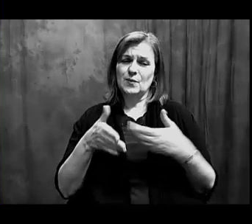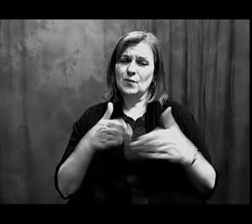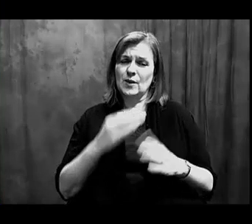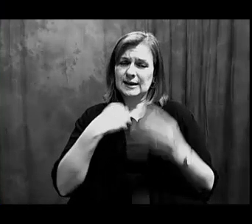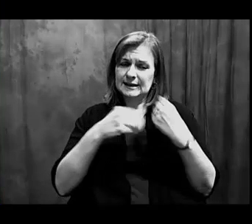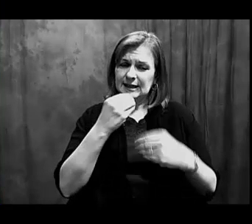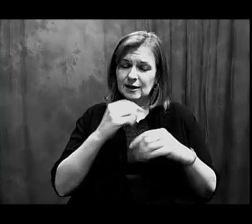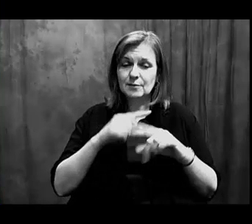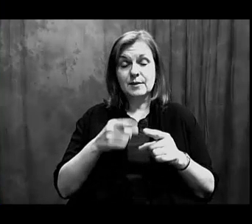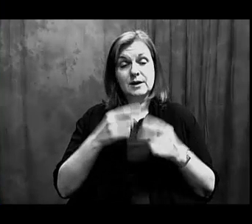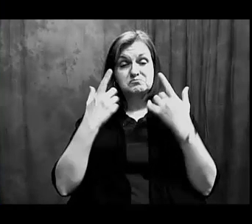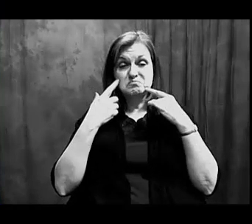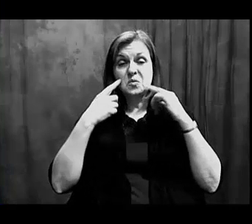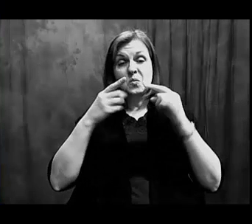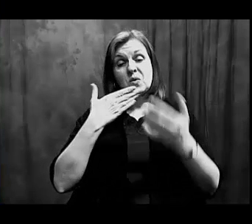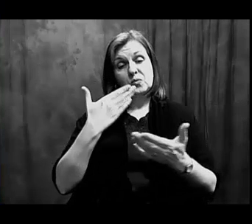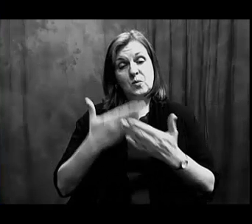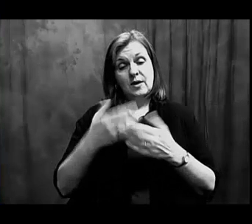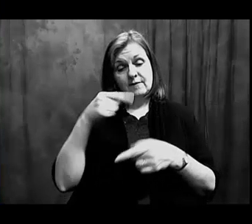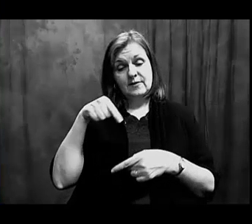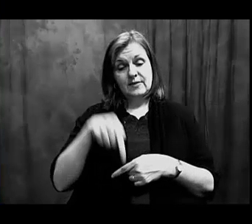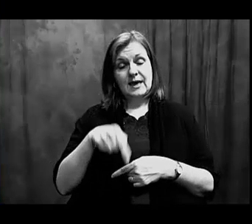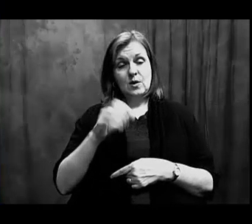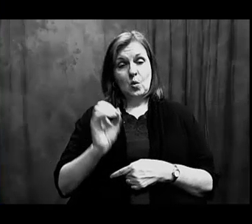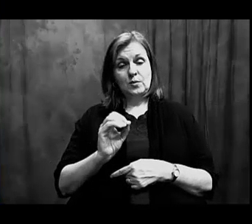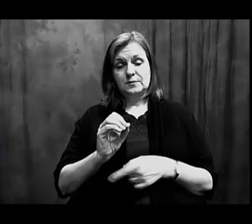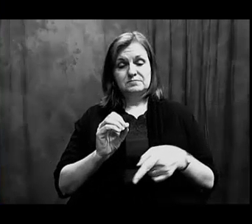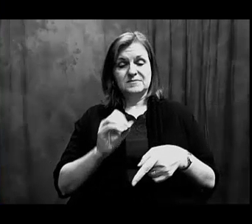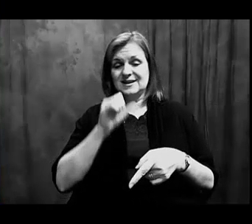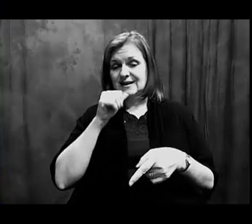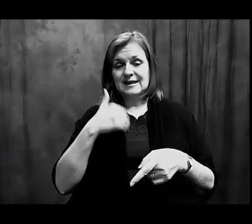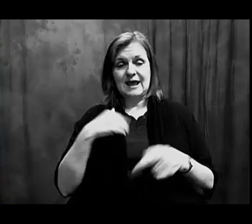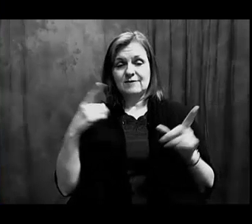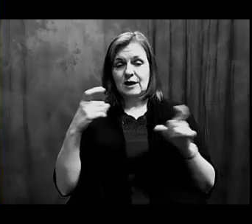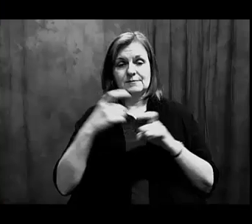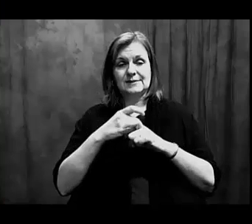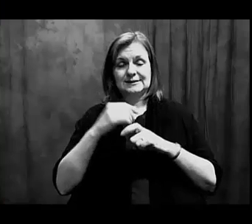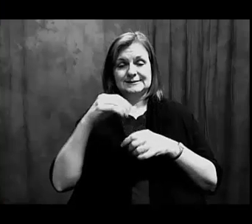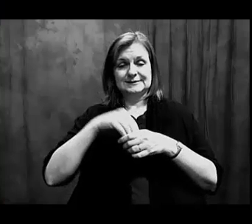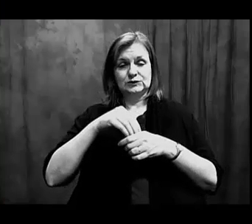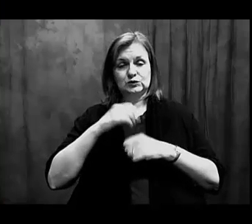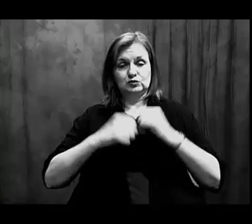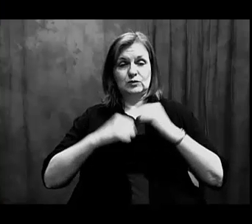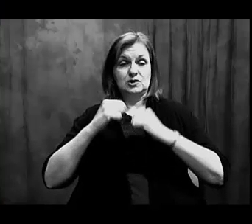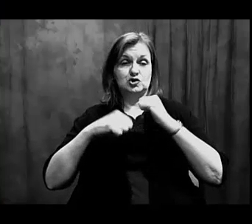works really well for an organism that doesn't have very complex internal structures